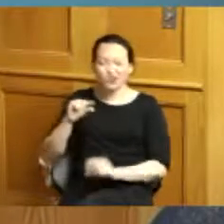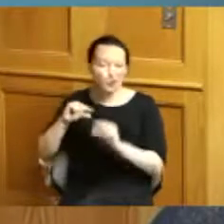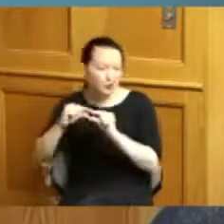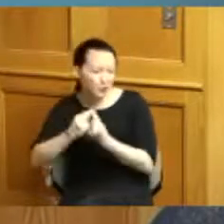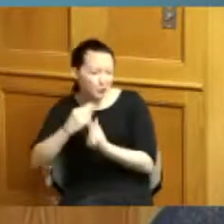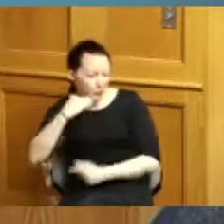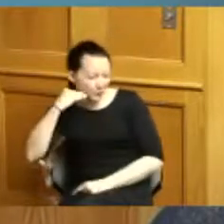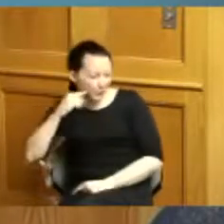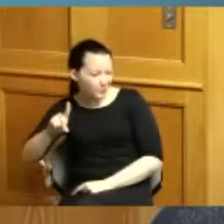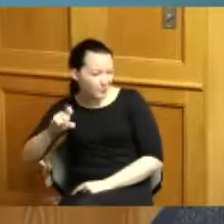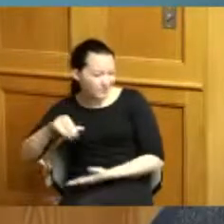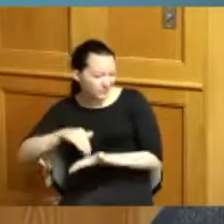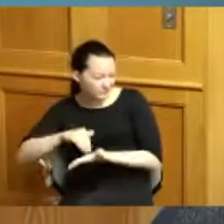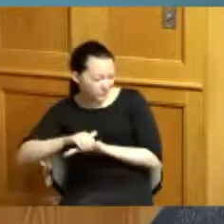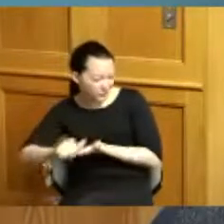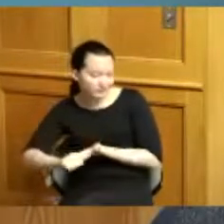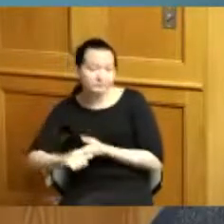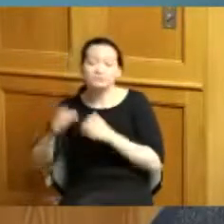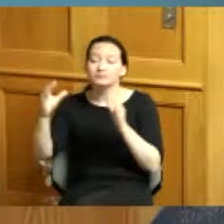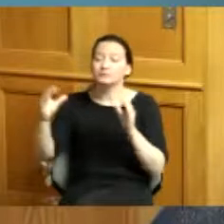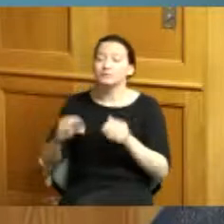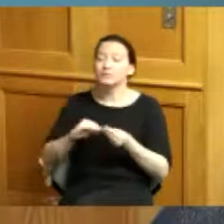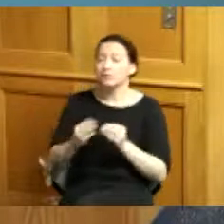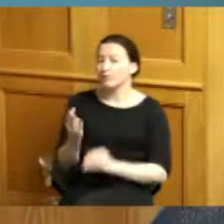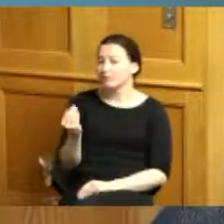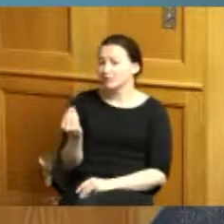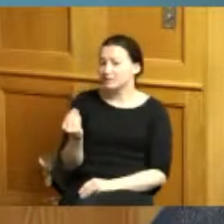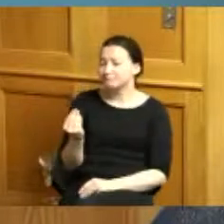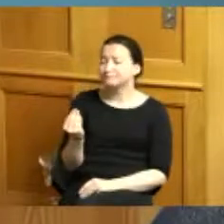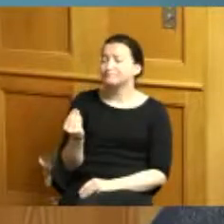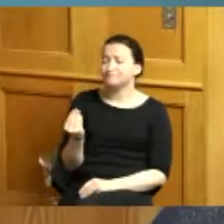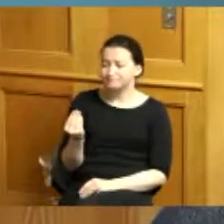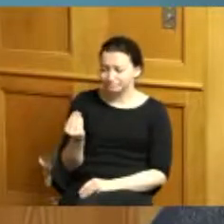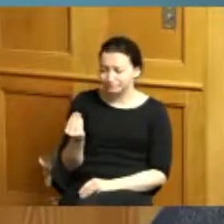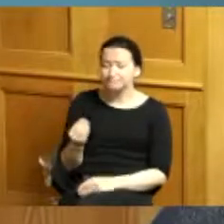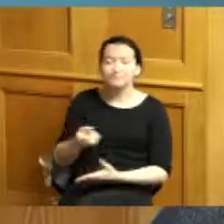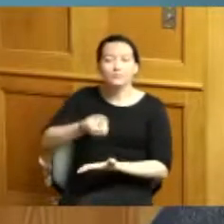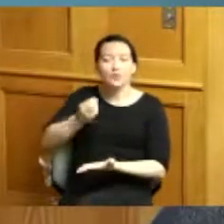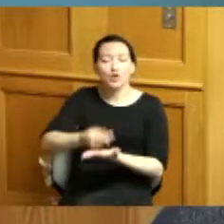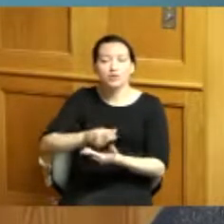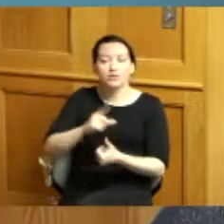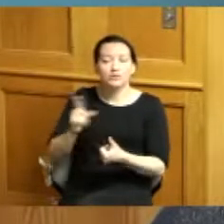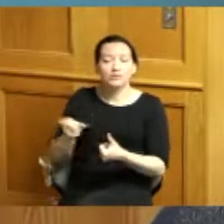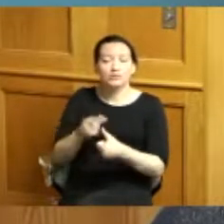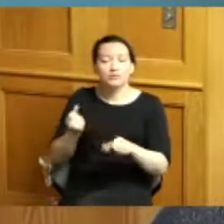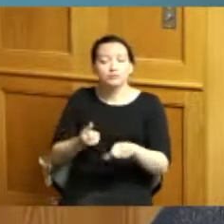hundred thousand dollars I don't know 14 is all the rise in the first renewal to the contract